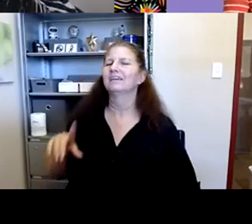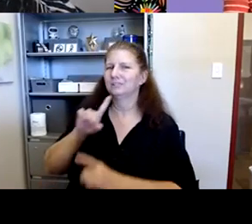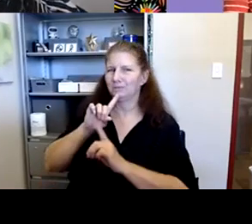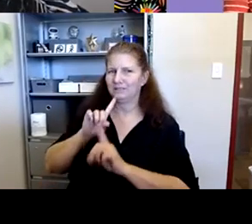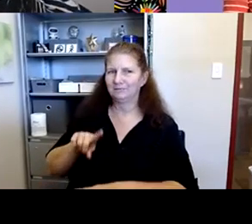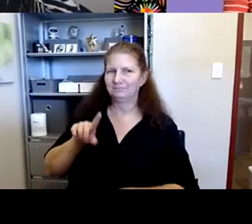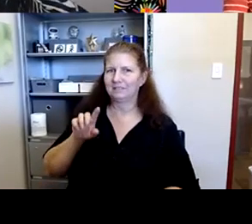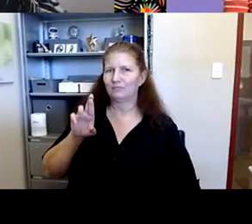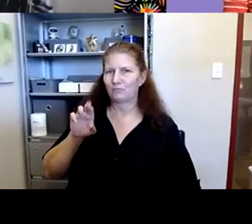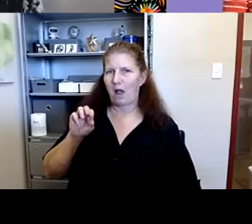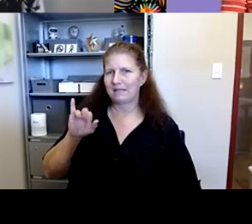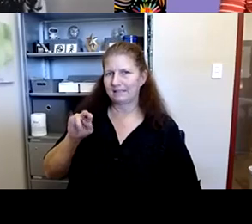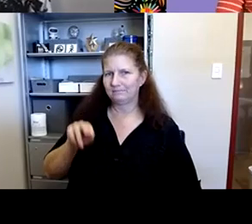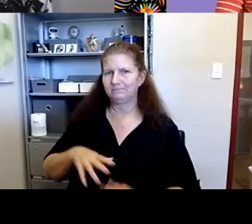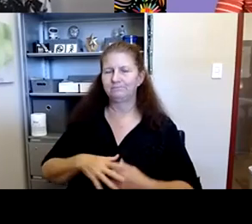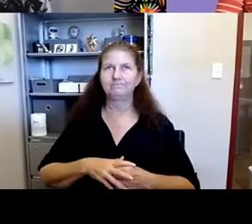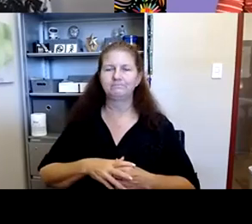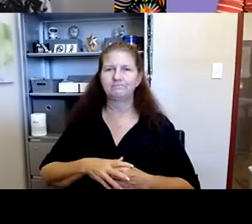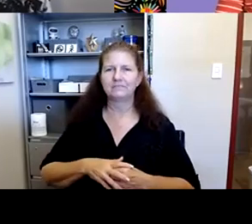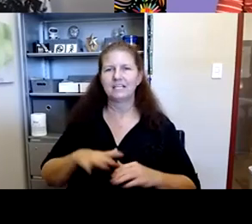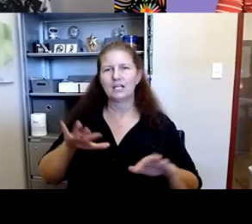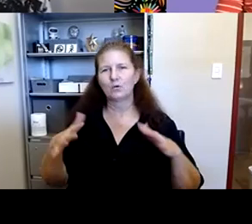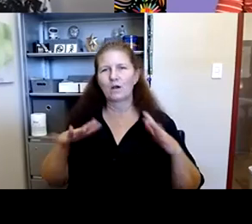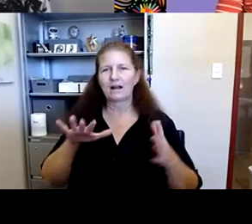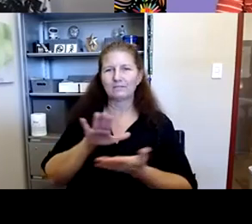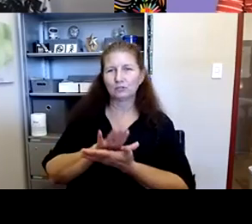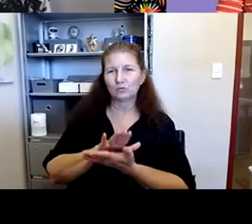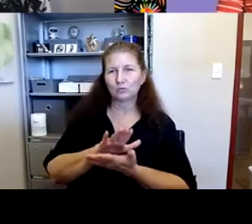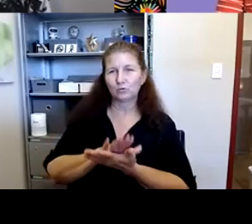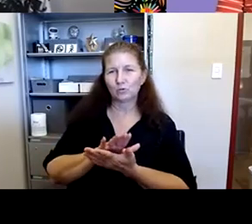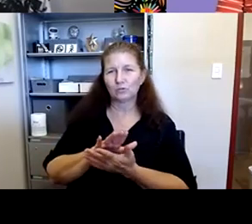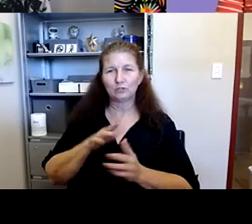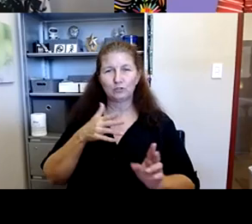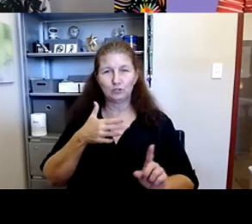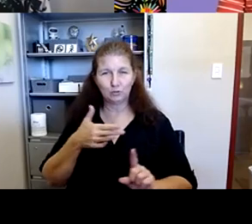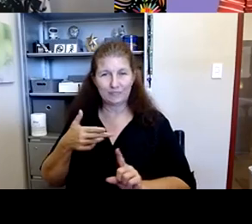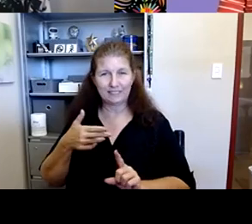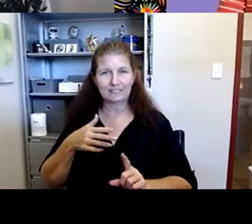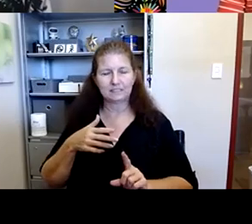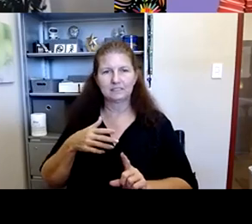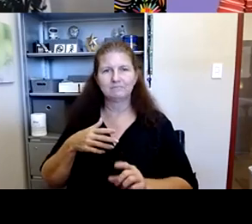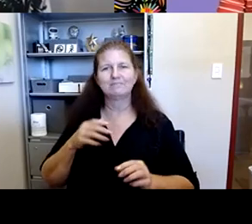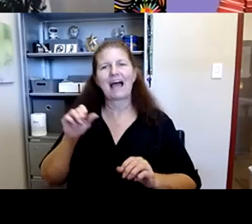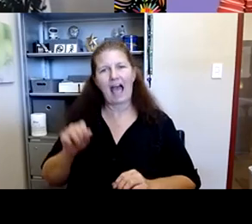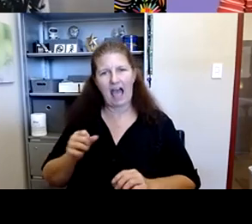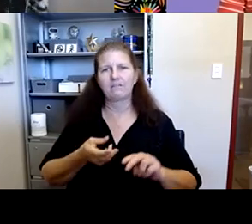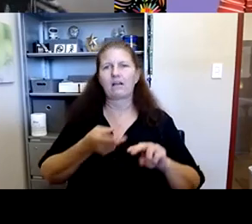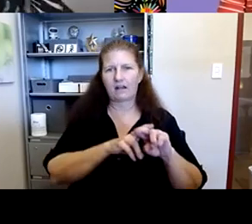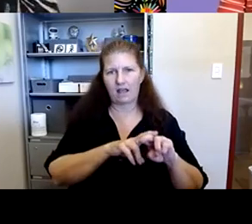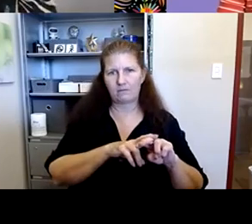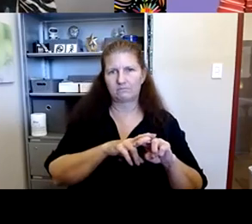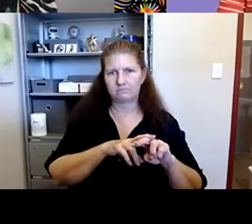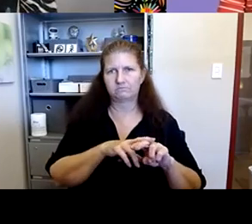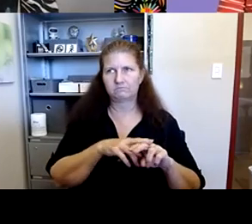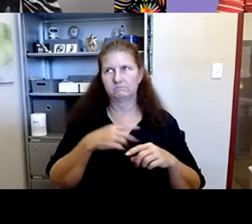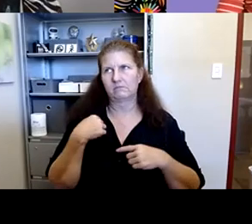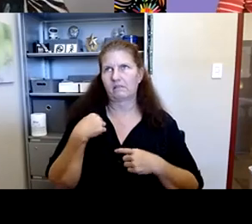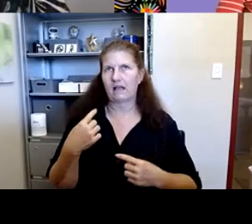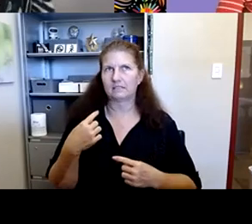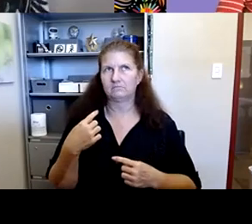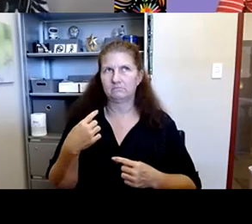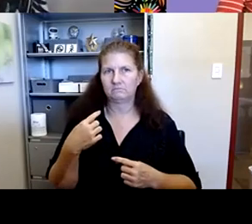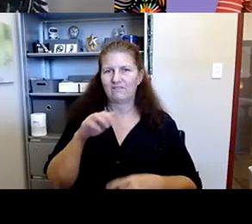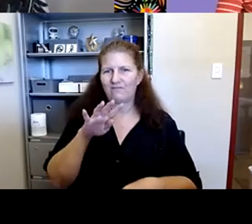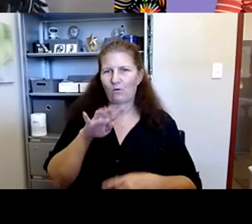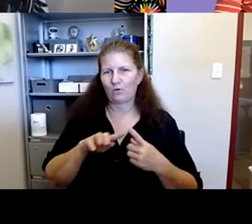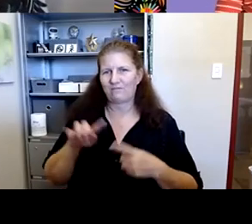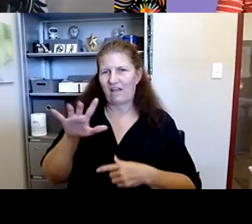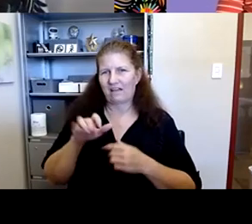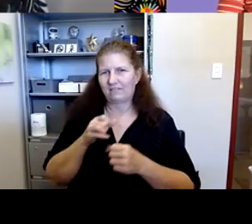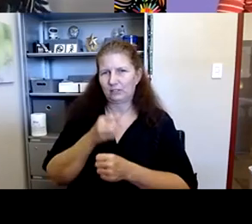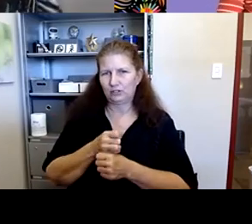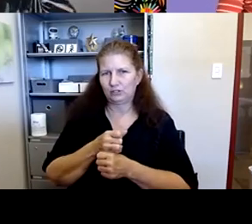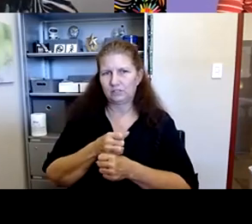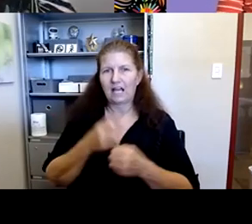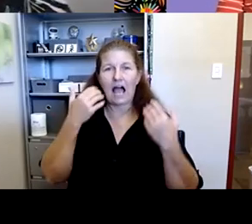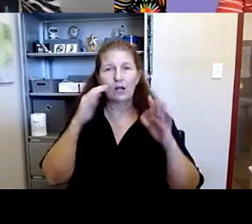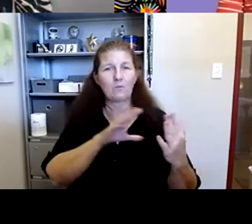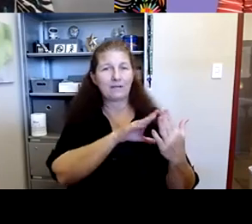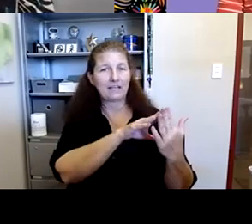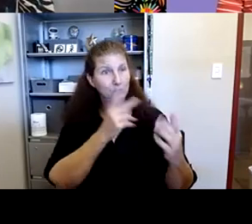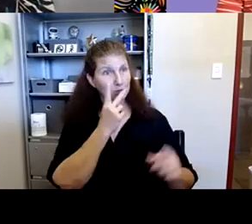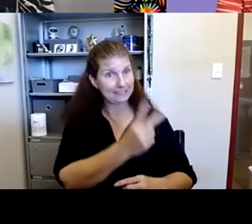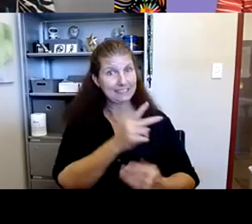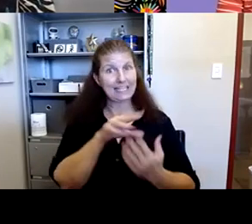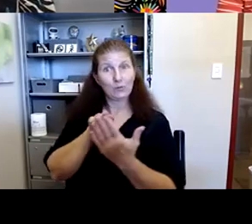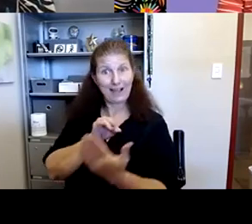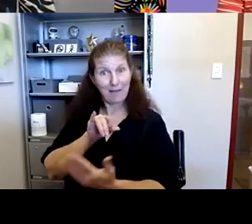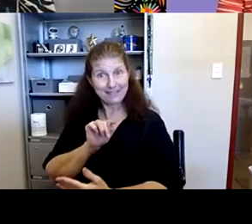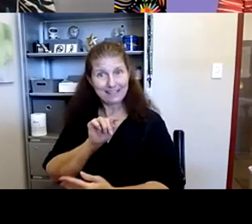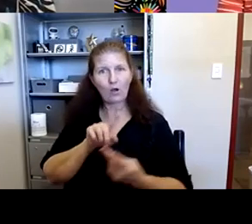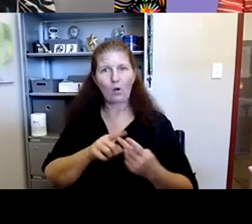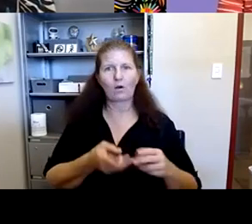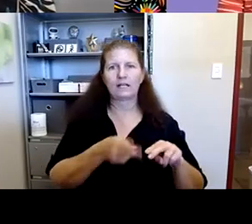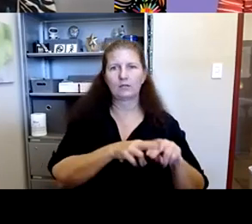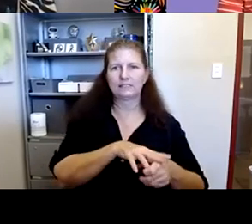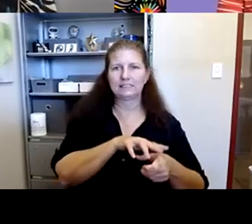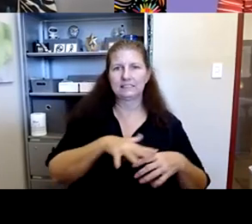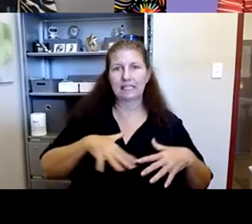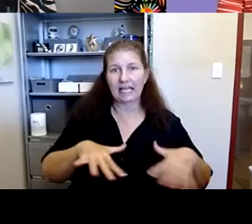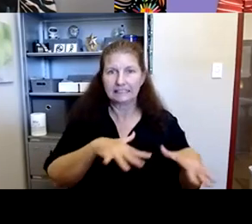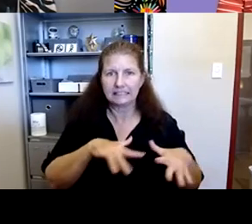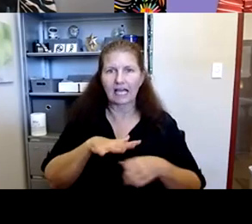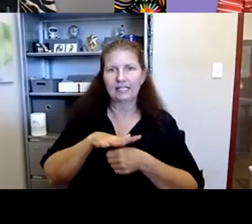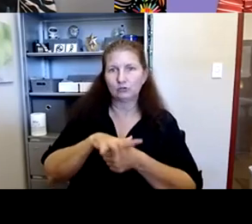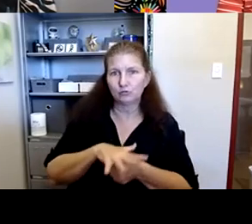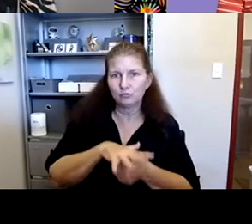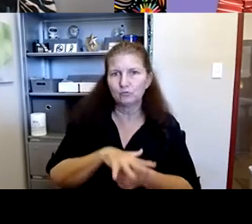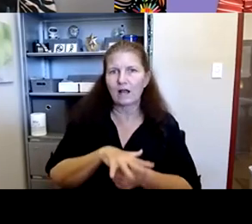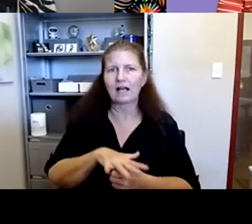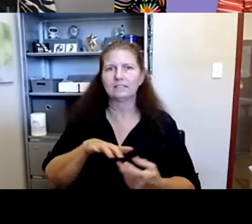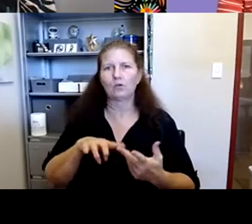Robyn Thomas: as far as like the relative risk of school shootings. I I mean school shootings have gone up dramatically in the last. I don't know four or five years. We don't know if it's copycat shootings or increased anxiety and stress on students, or just more guns, or